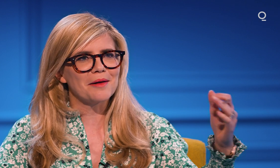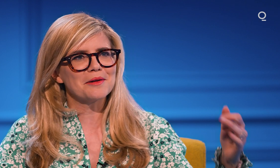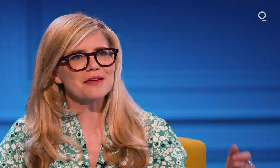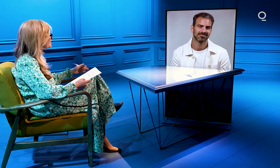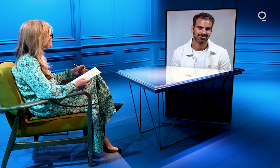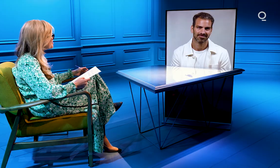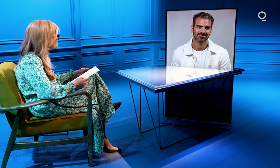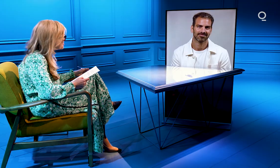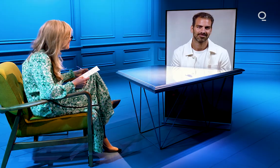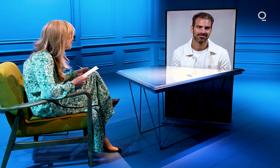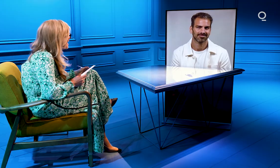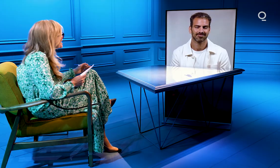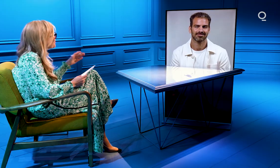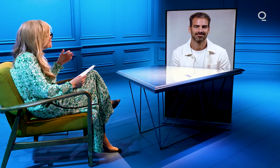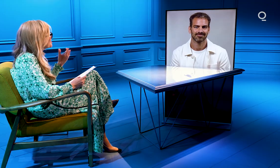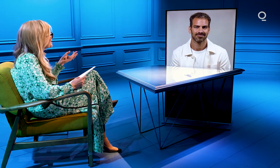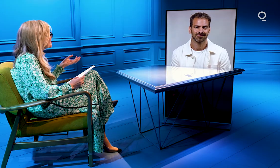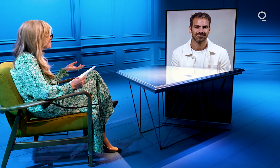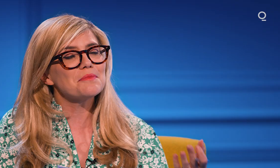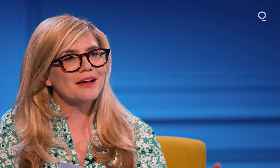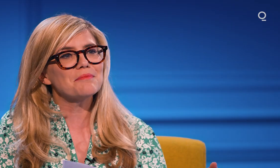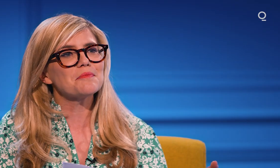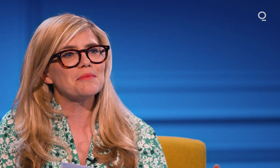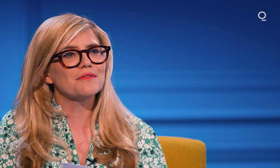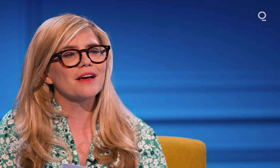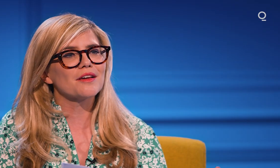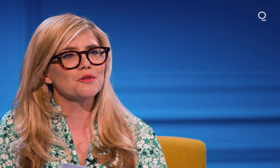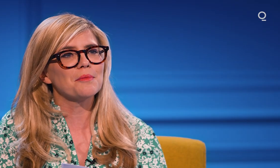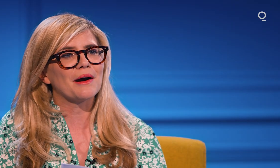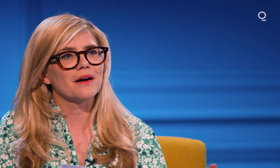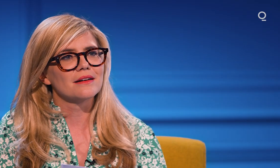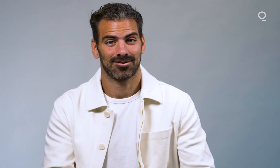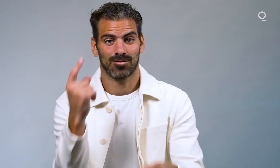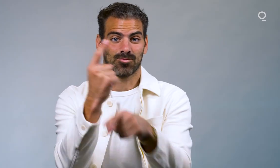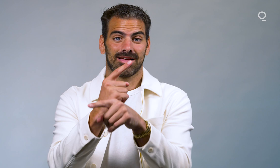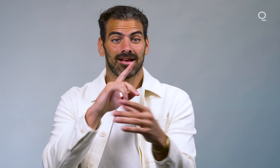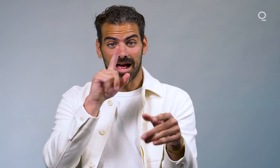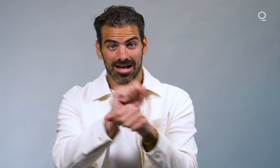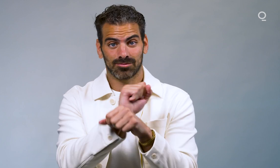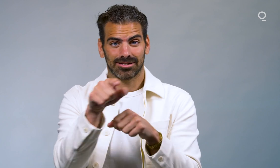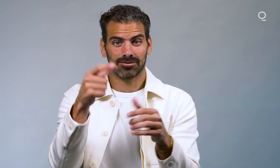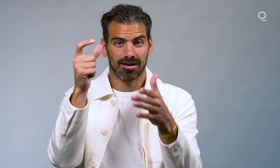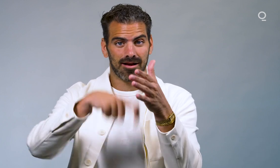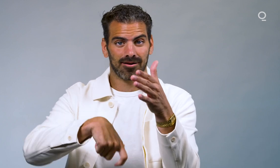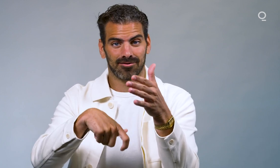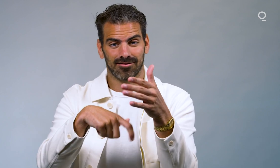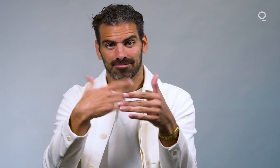I'm gonna think this through a bit more, but it's one of those things that it must be a bit of a superpower. Oh, absolutely. Absolutely.